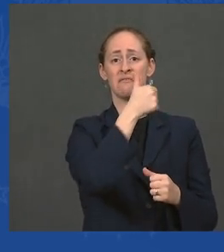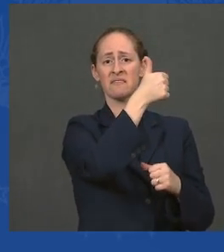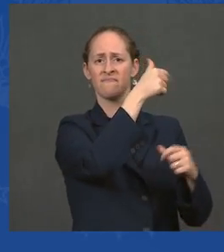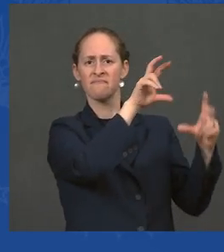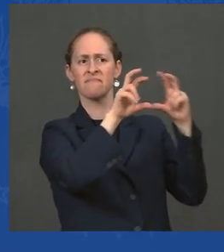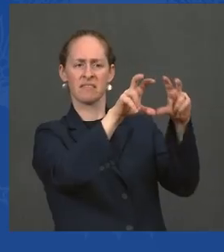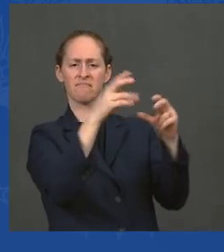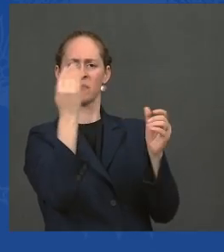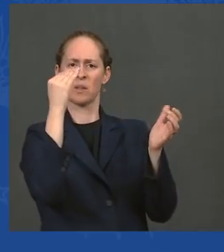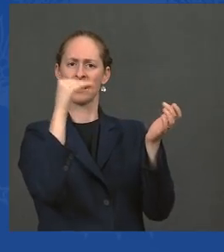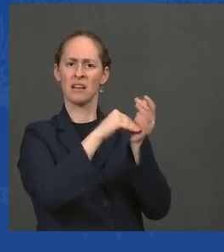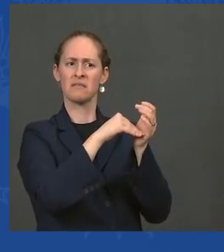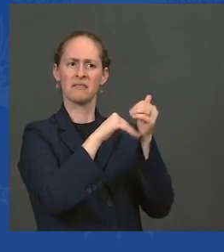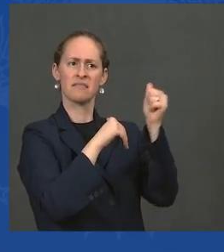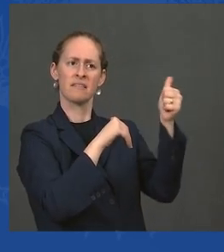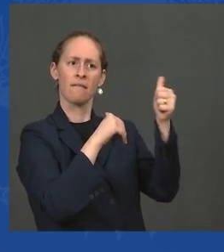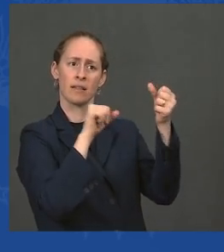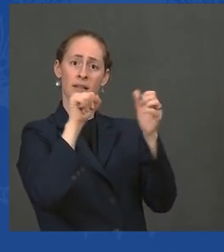state-sponsored child/toddler care.